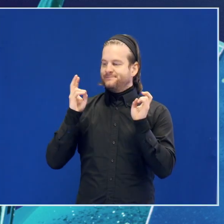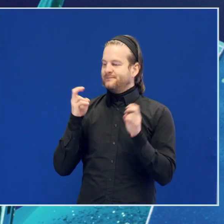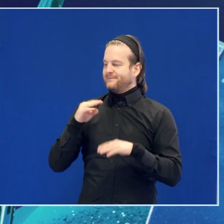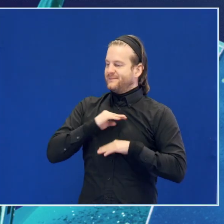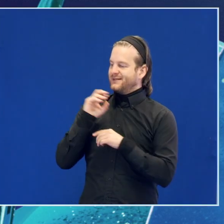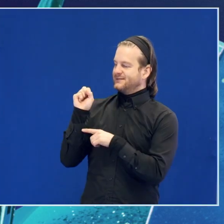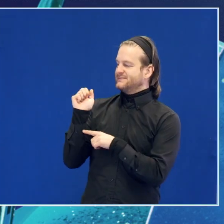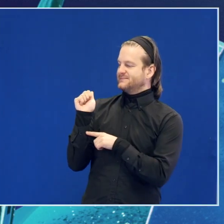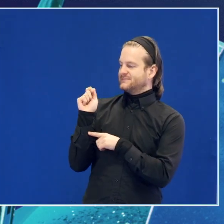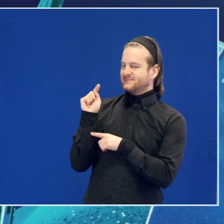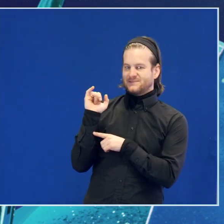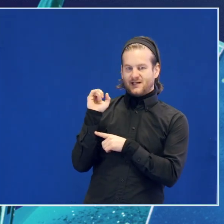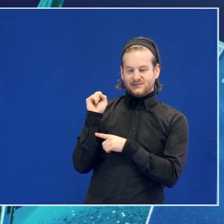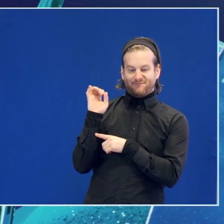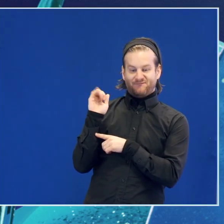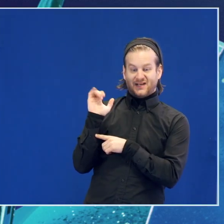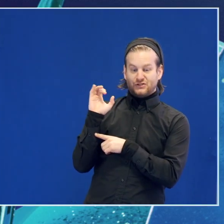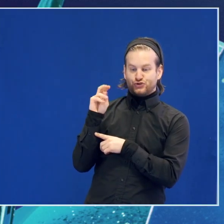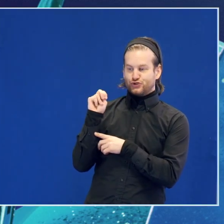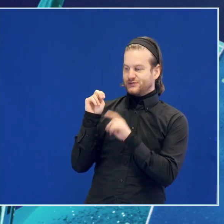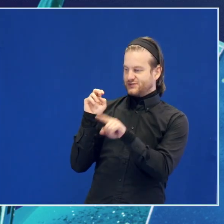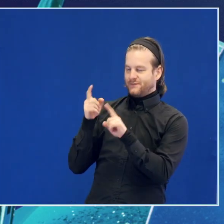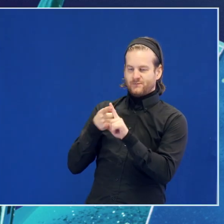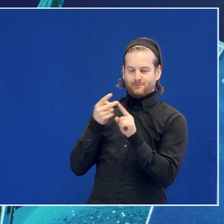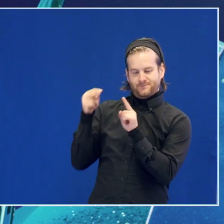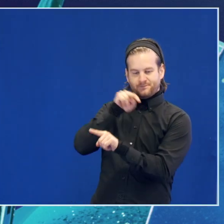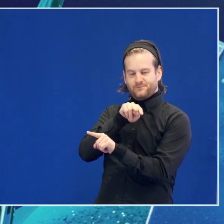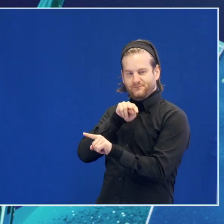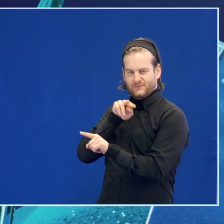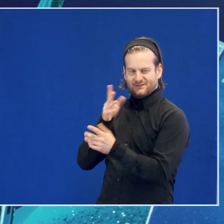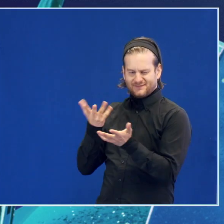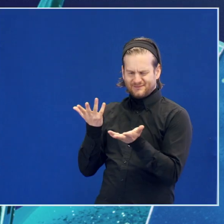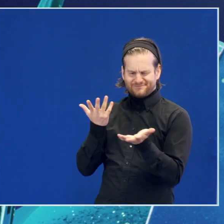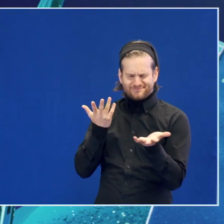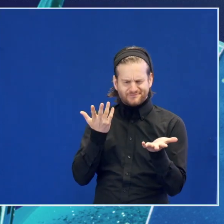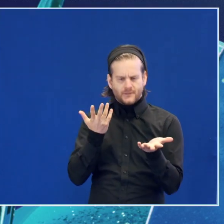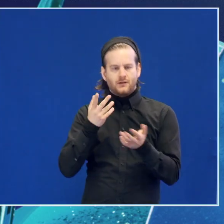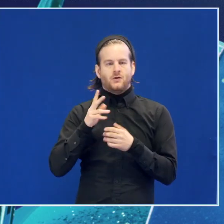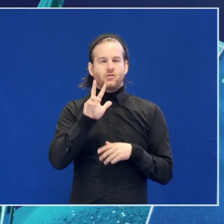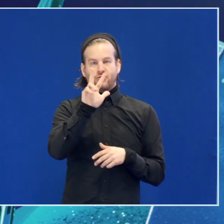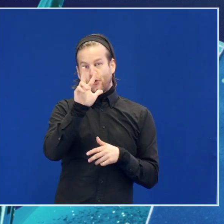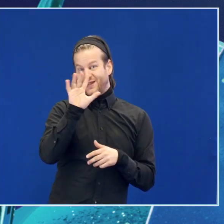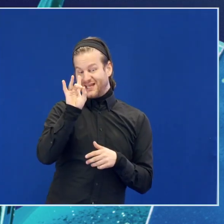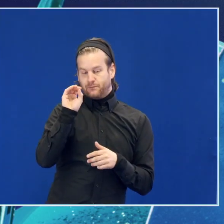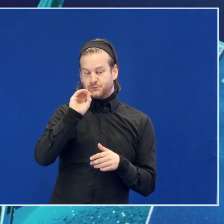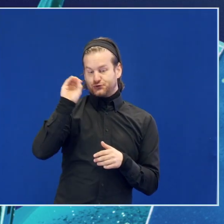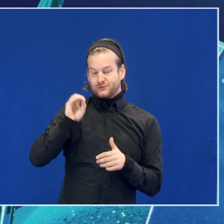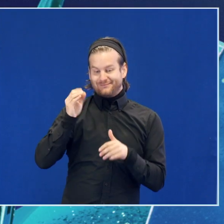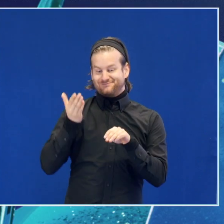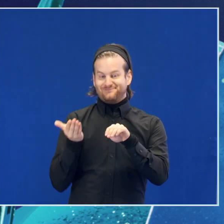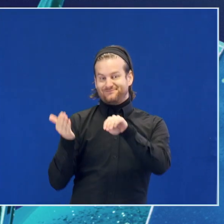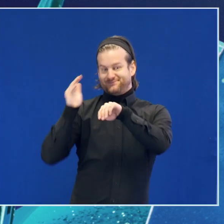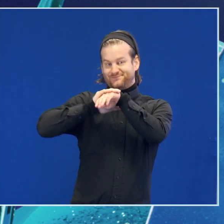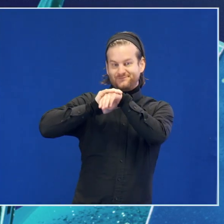pre- and post-move, there was a 38% improvement in the quality of the acoustics.